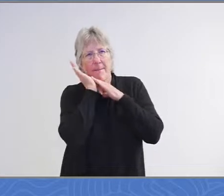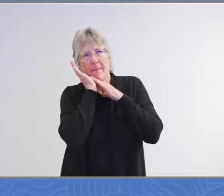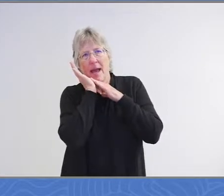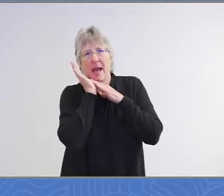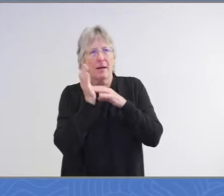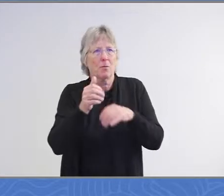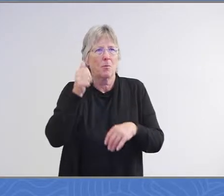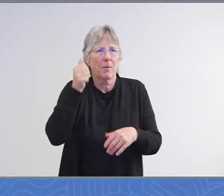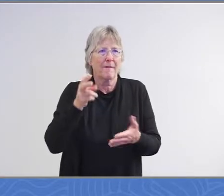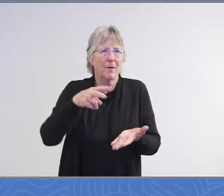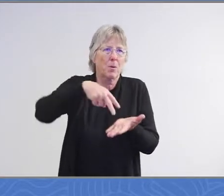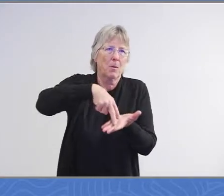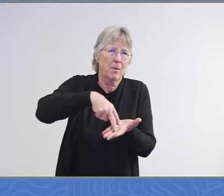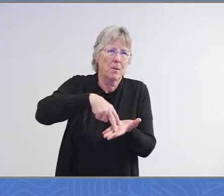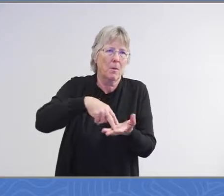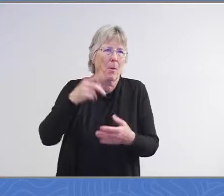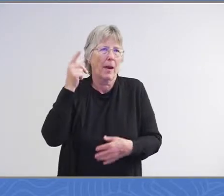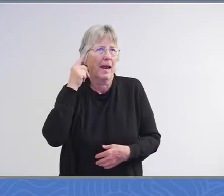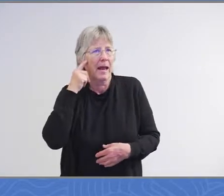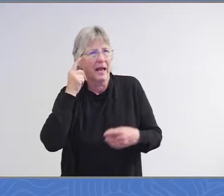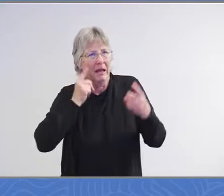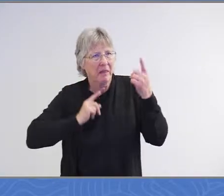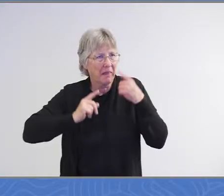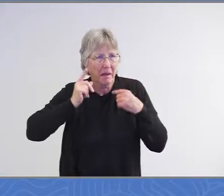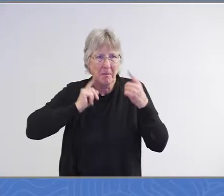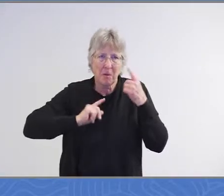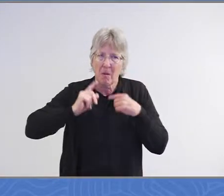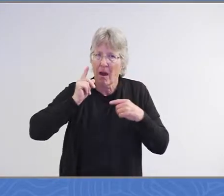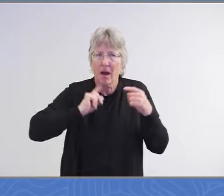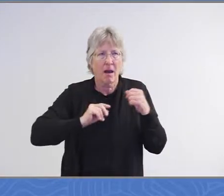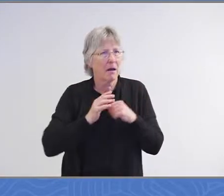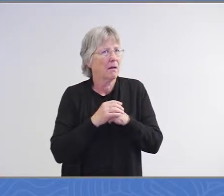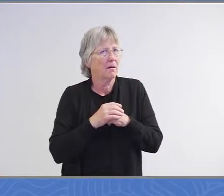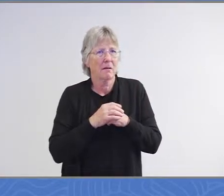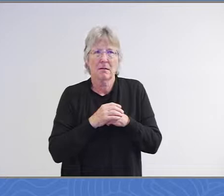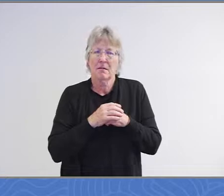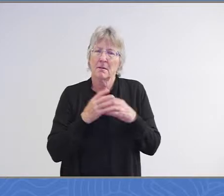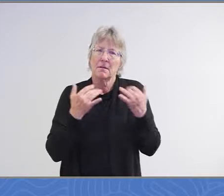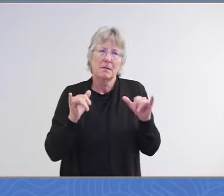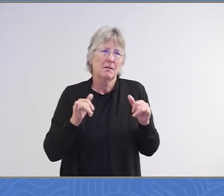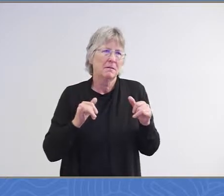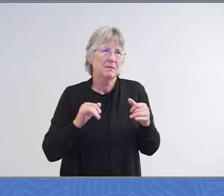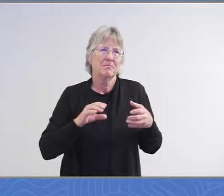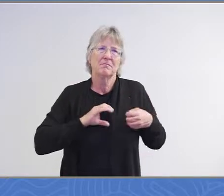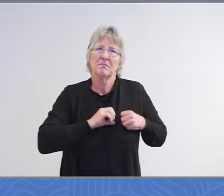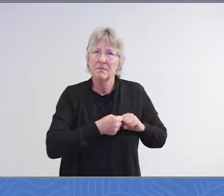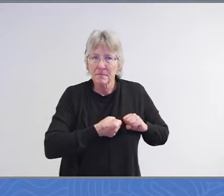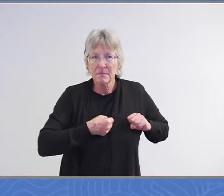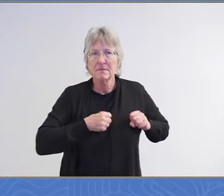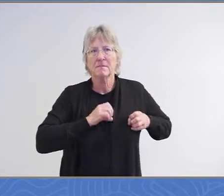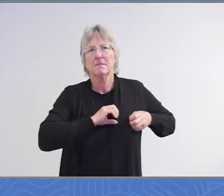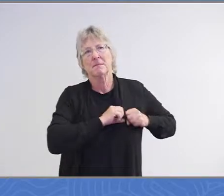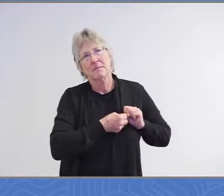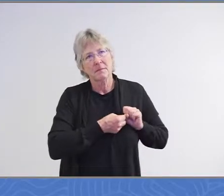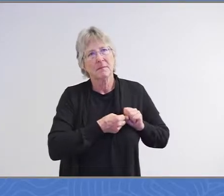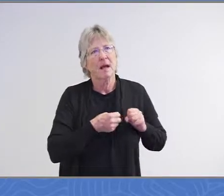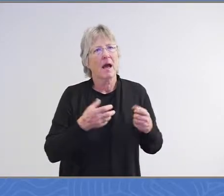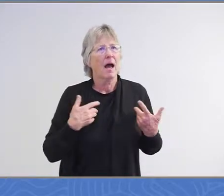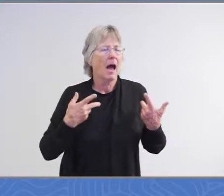or hearing them cry was still and still is hurting my heart. I am trying to be strong